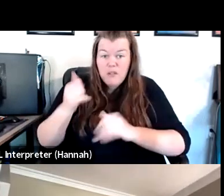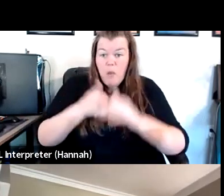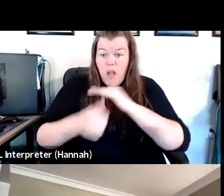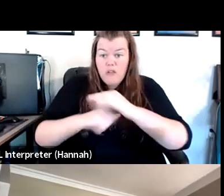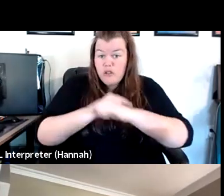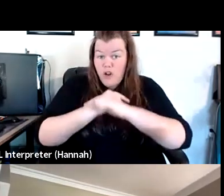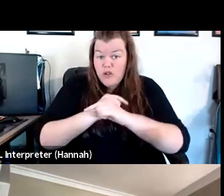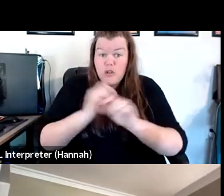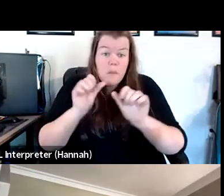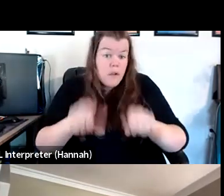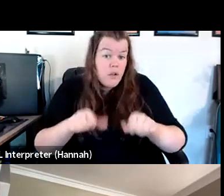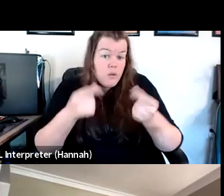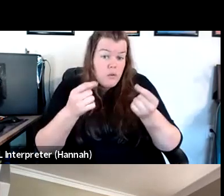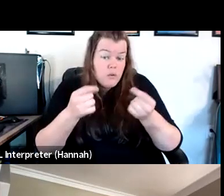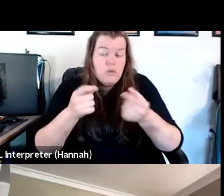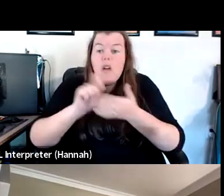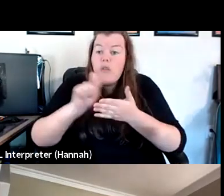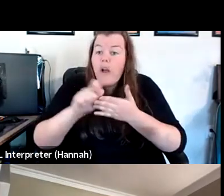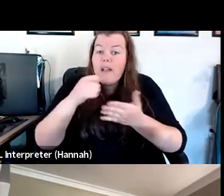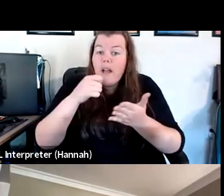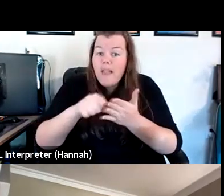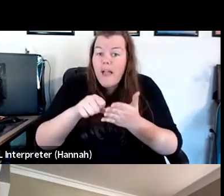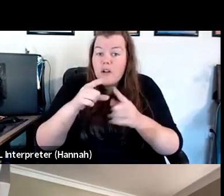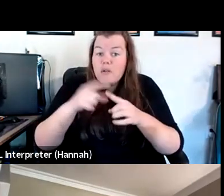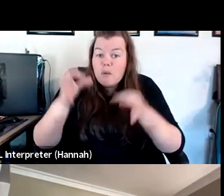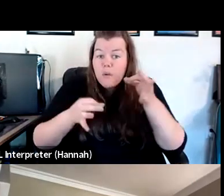writing a letter to the court if they're not able to find legal assistance for something like that